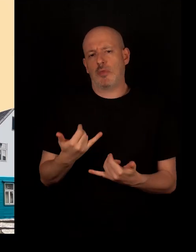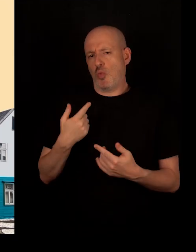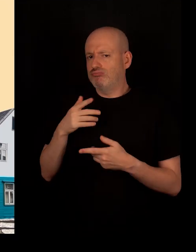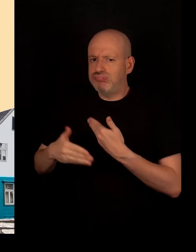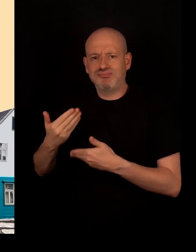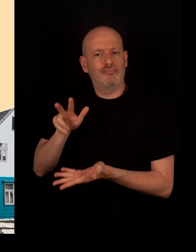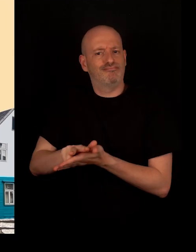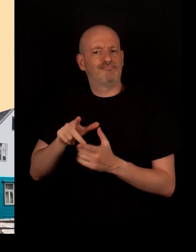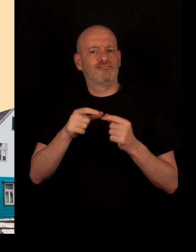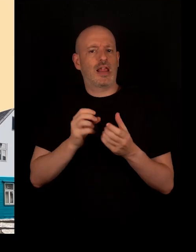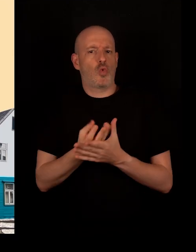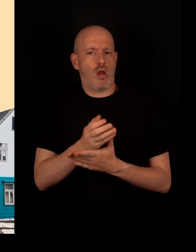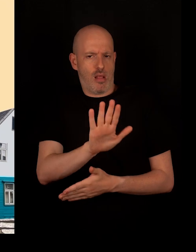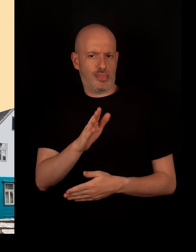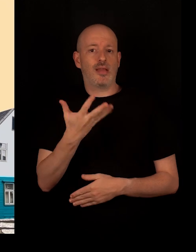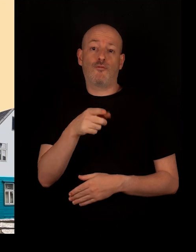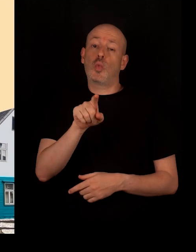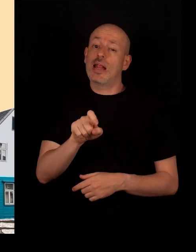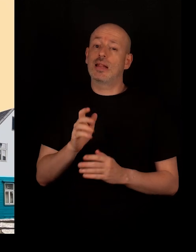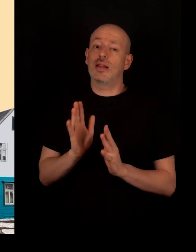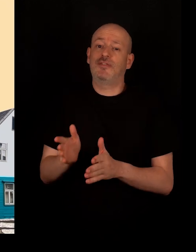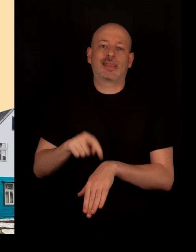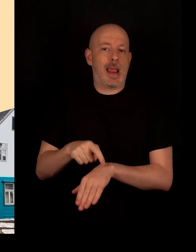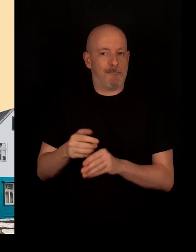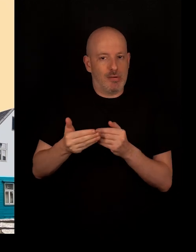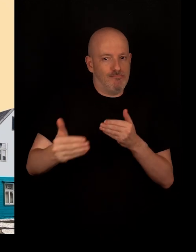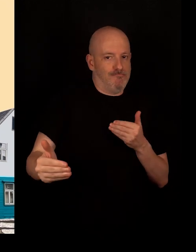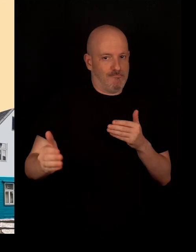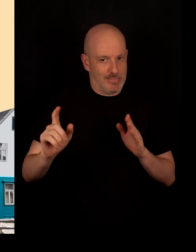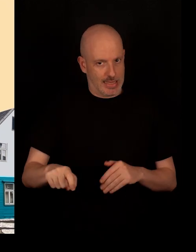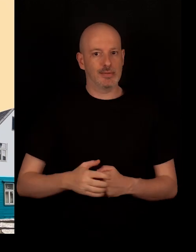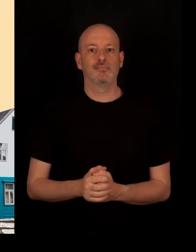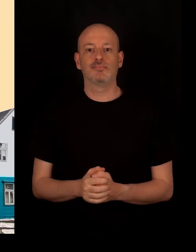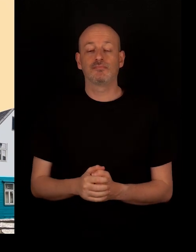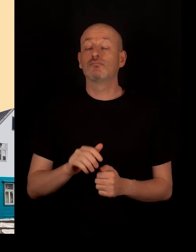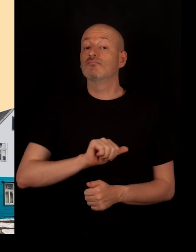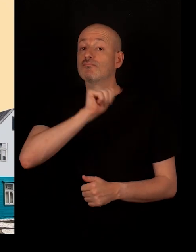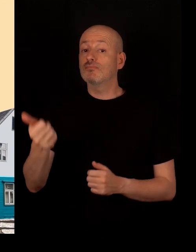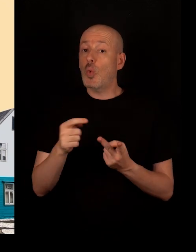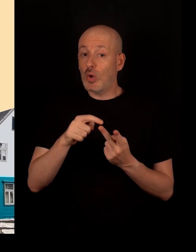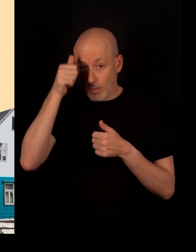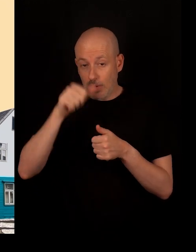to the approval of your info card, so you need to leave time. And another reminder,